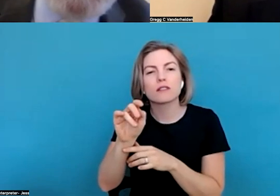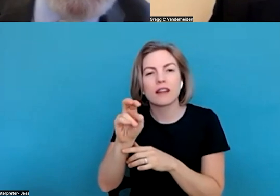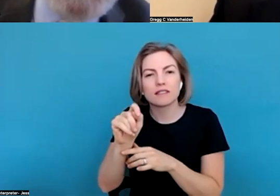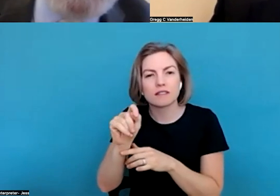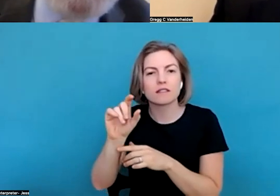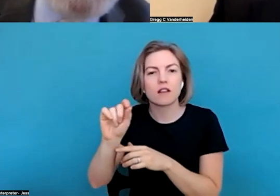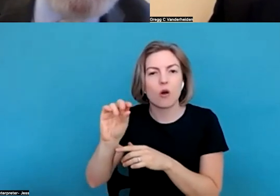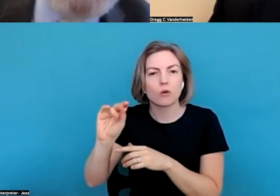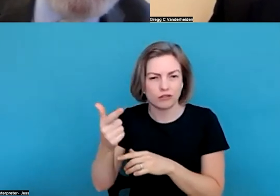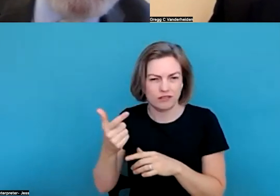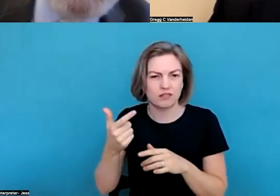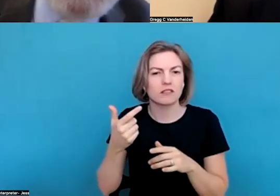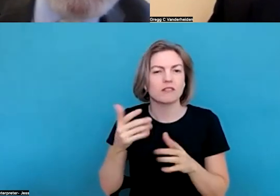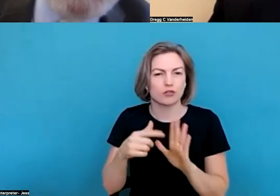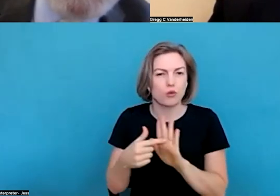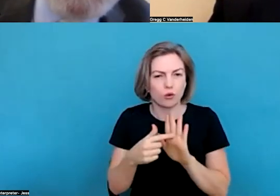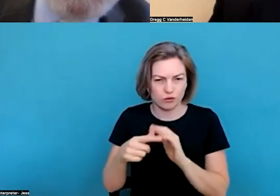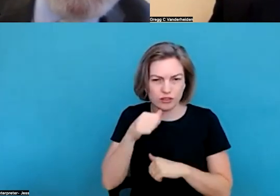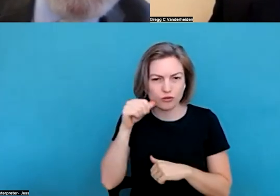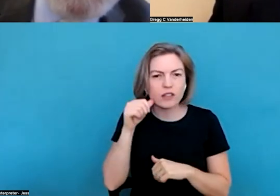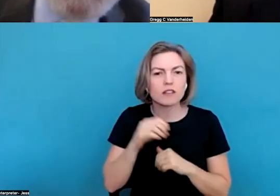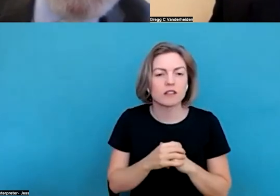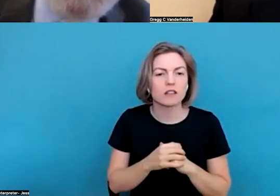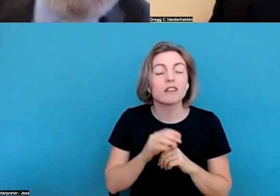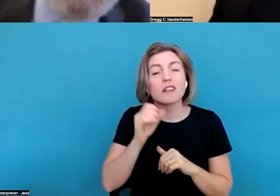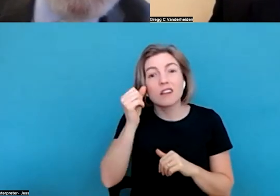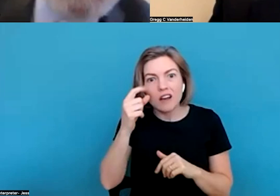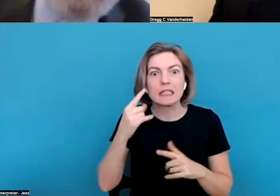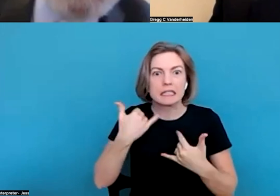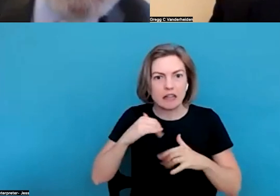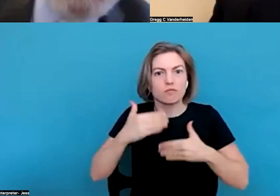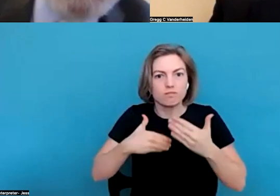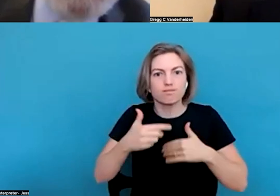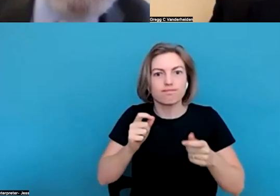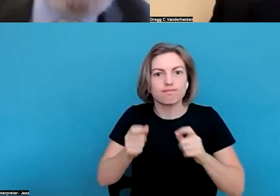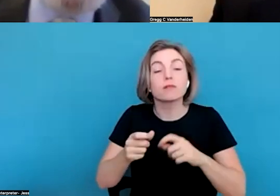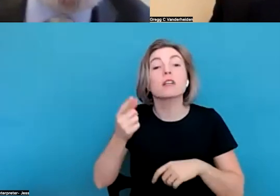yesterday. This is work in progress. But in the auditorium there you will find all the videos,